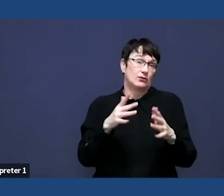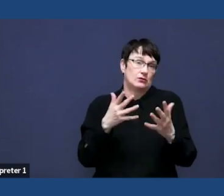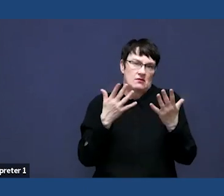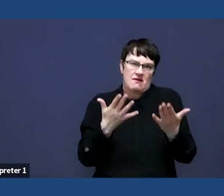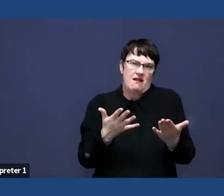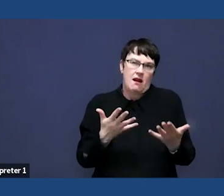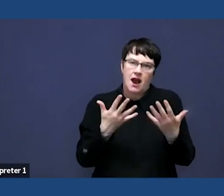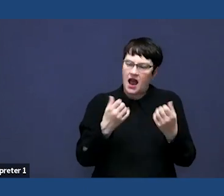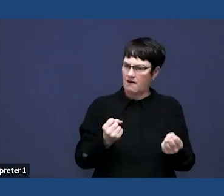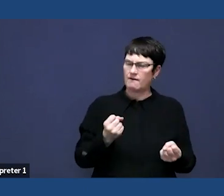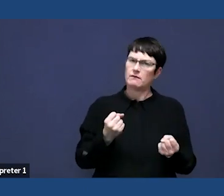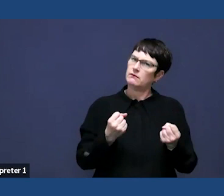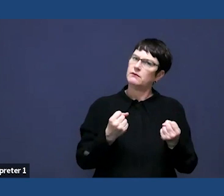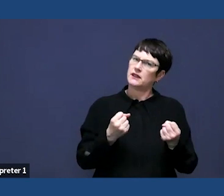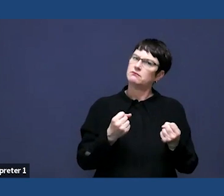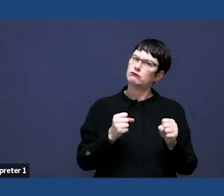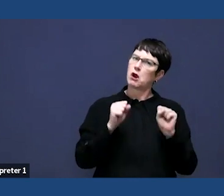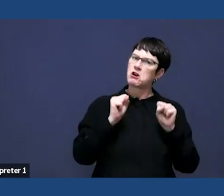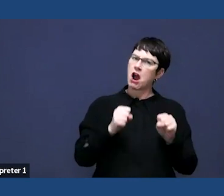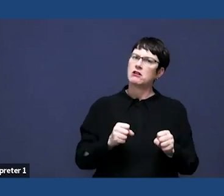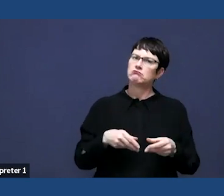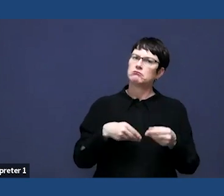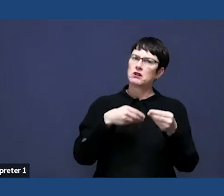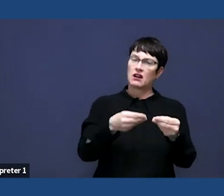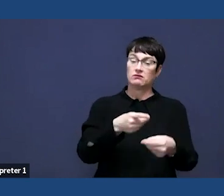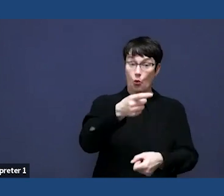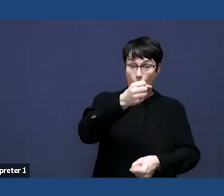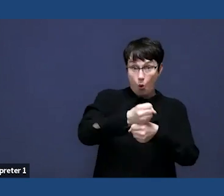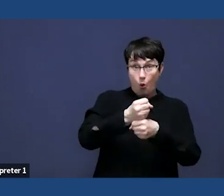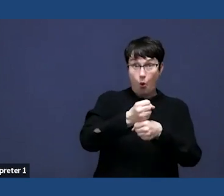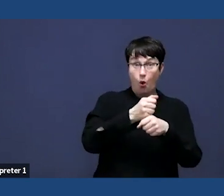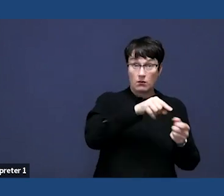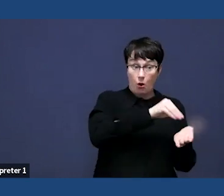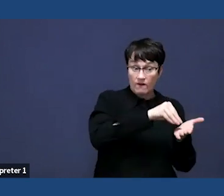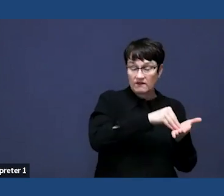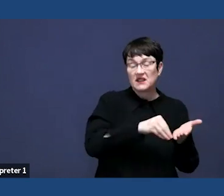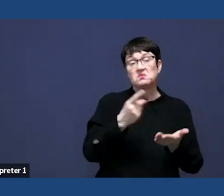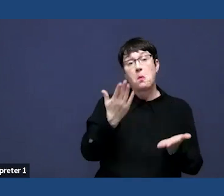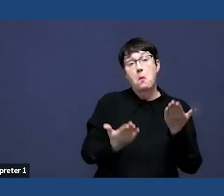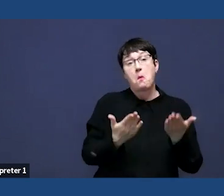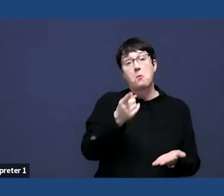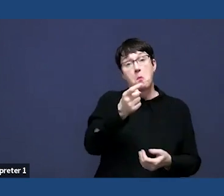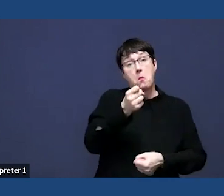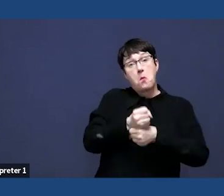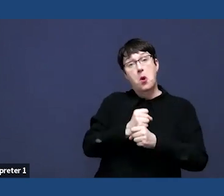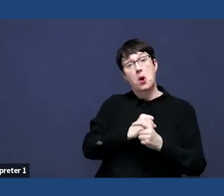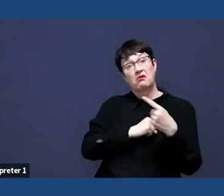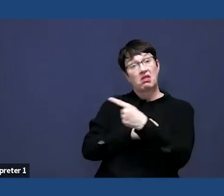demonstrates that for -- particularly for people with access needs and for caregivers